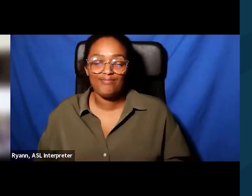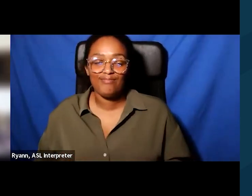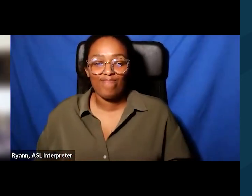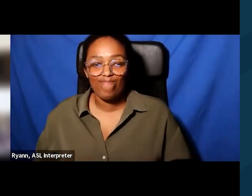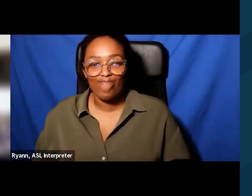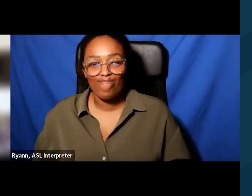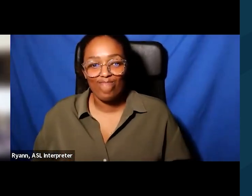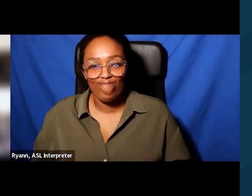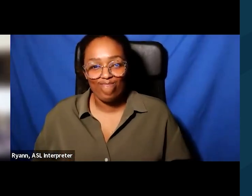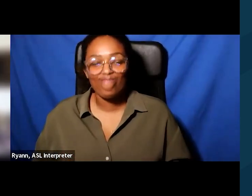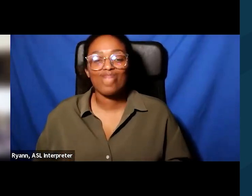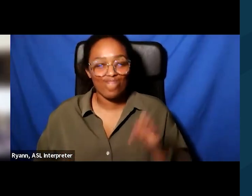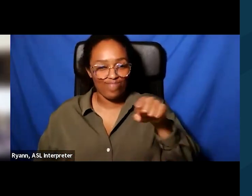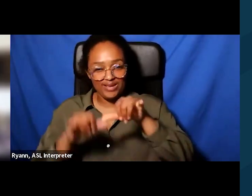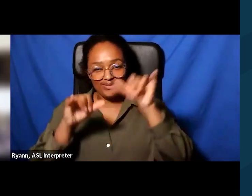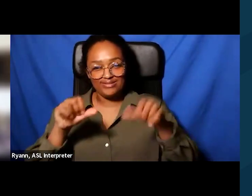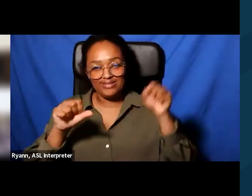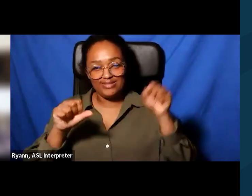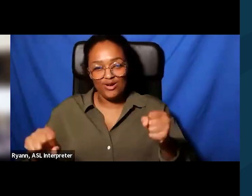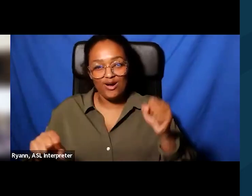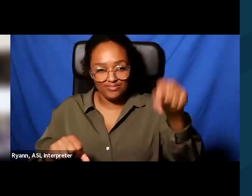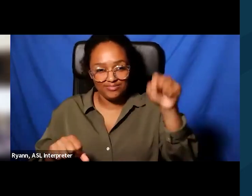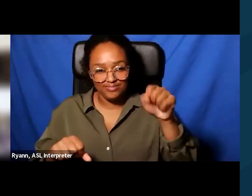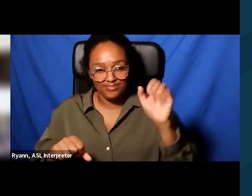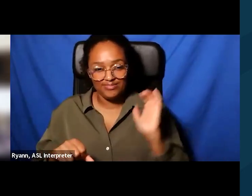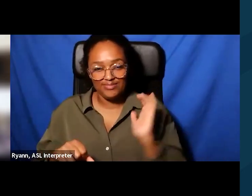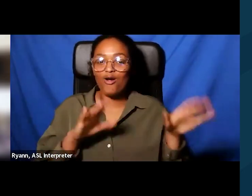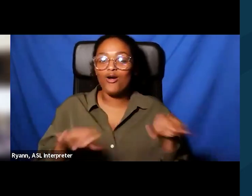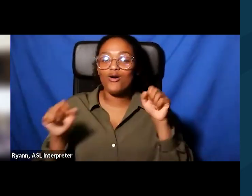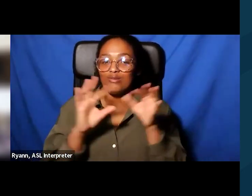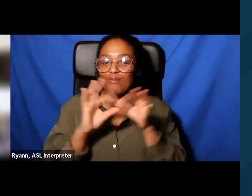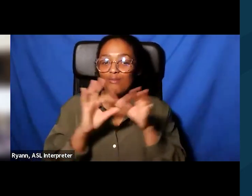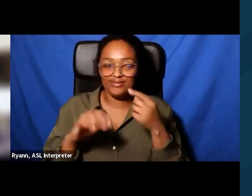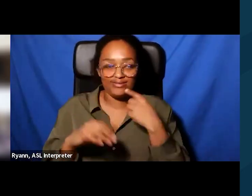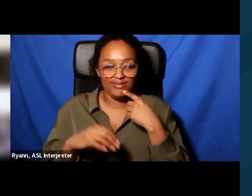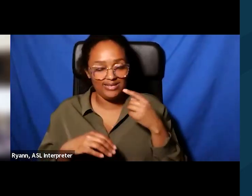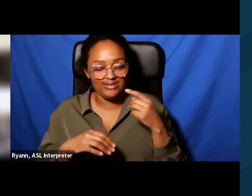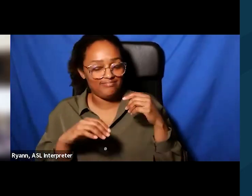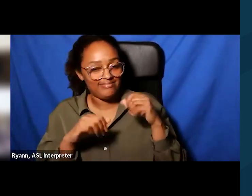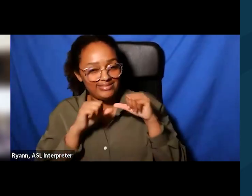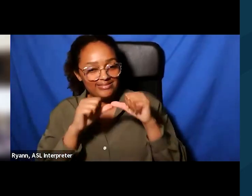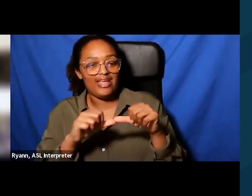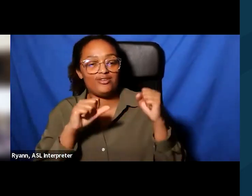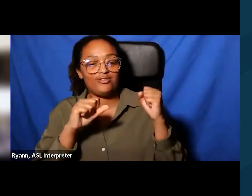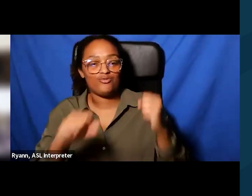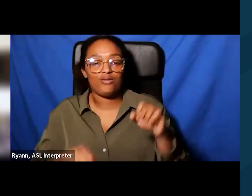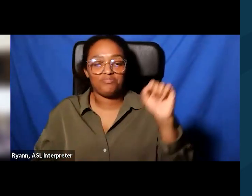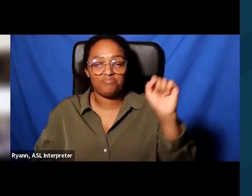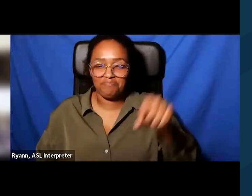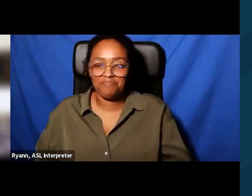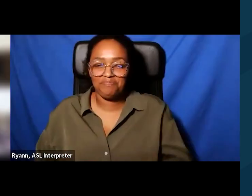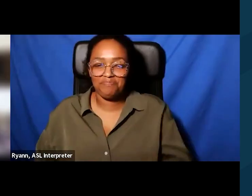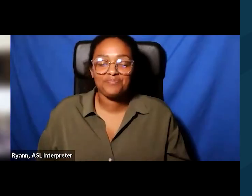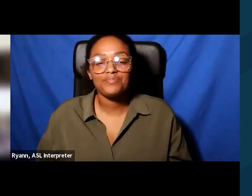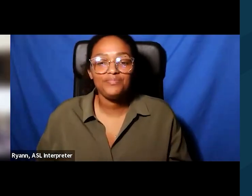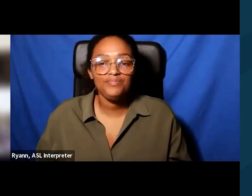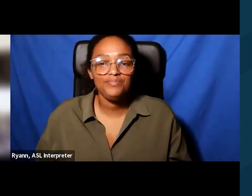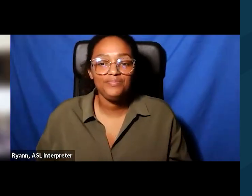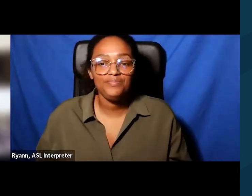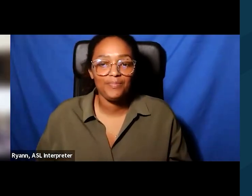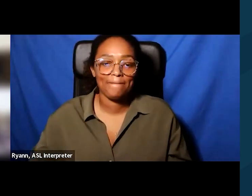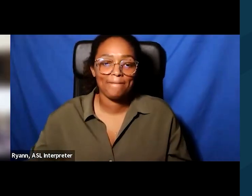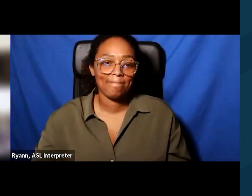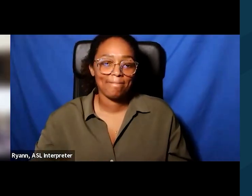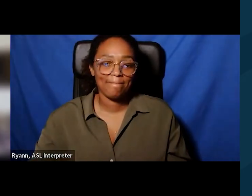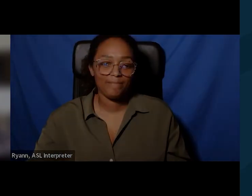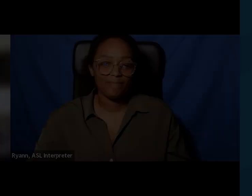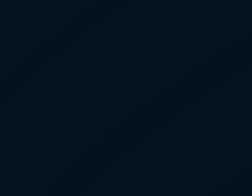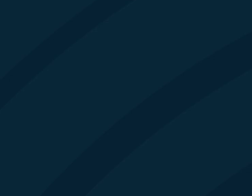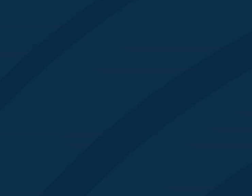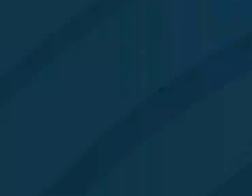stay strong! That's in the ‑‑ that's in our host messages; absolutely.